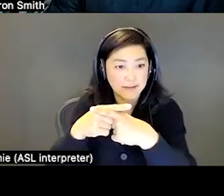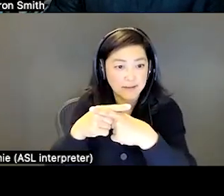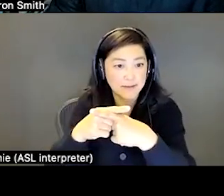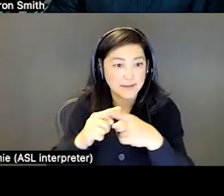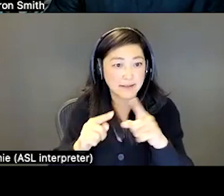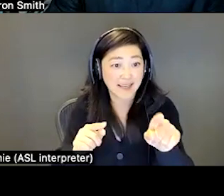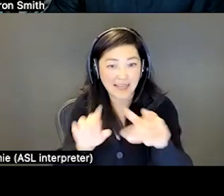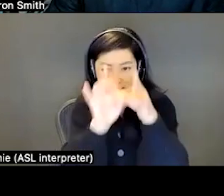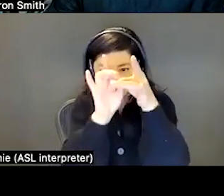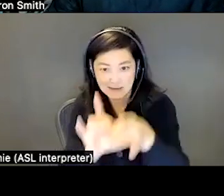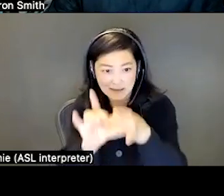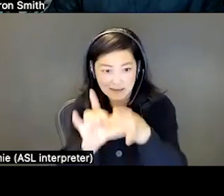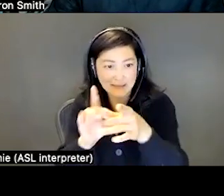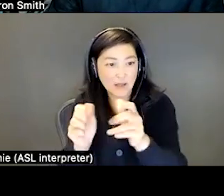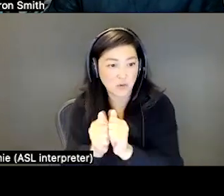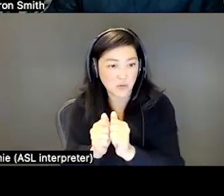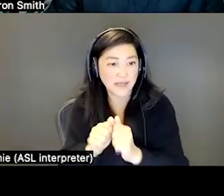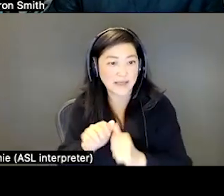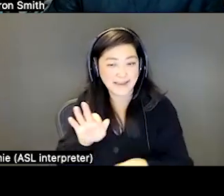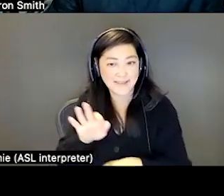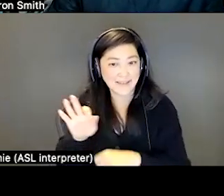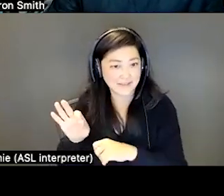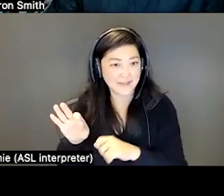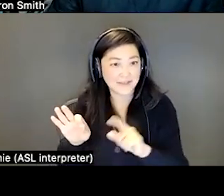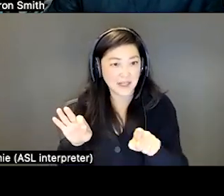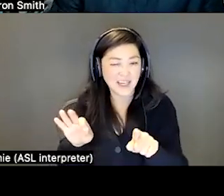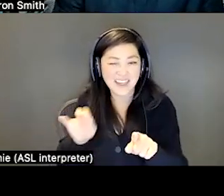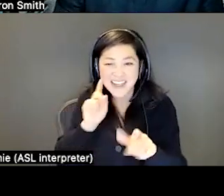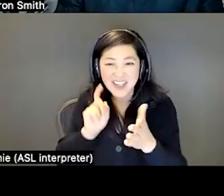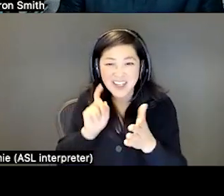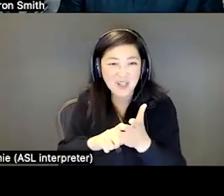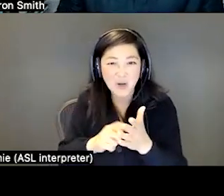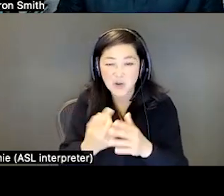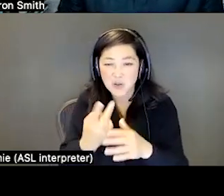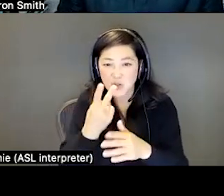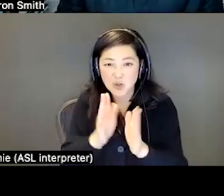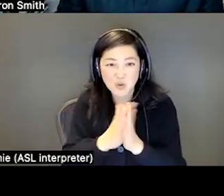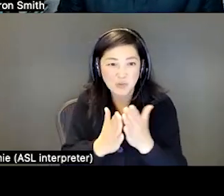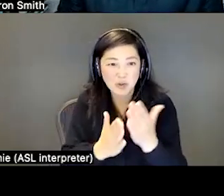wandered into having a couple of books completely mis-shelved because that's a non-fiction category,